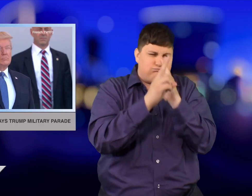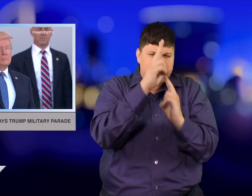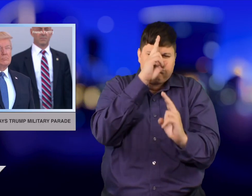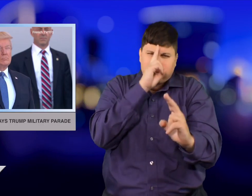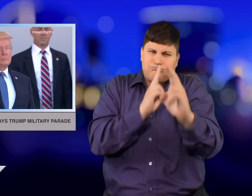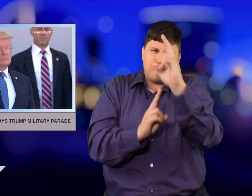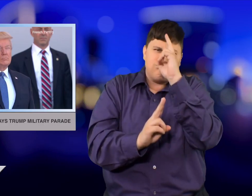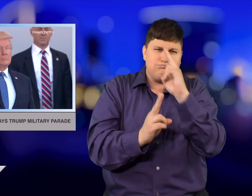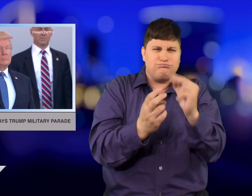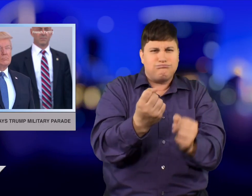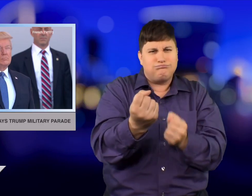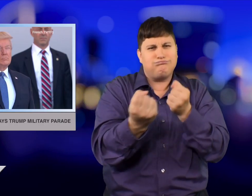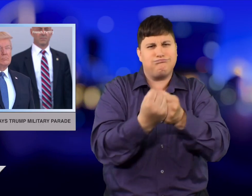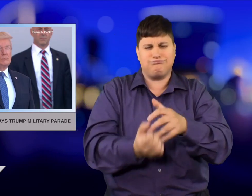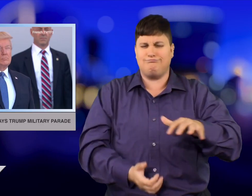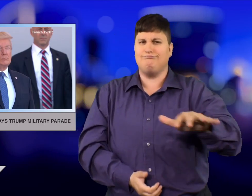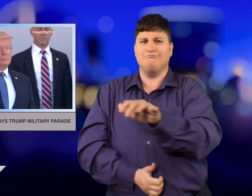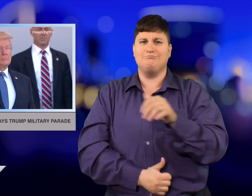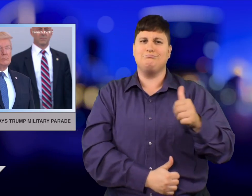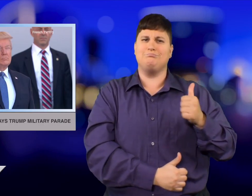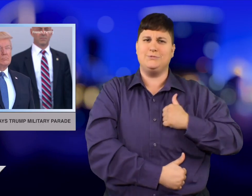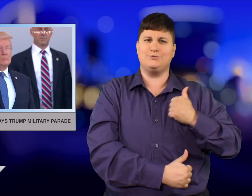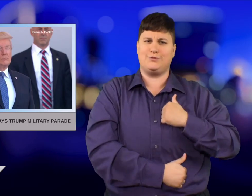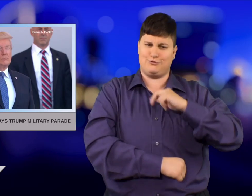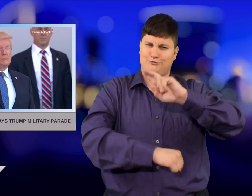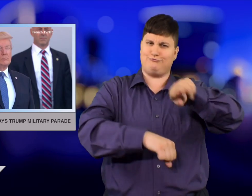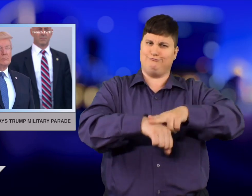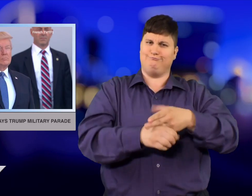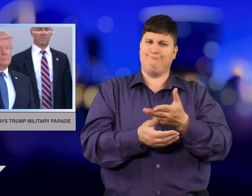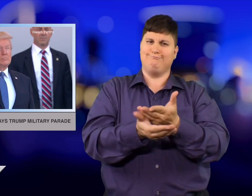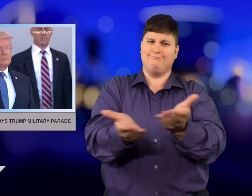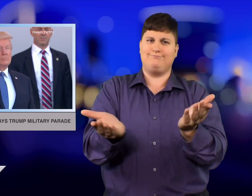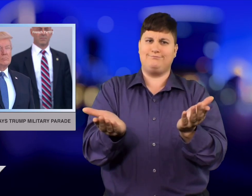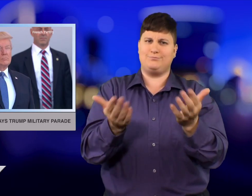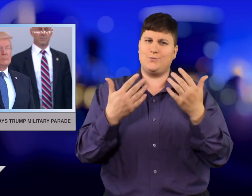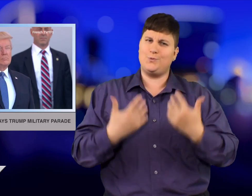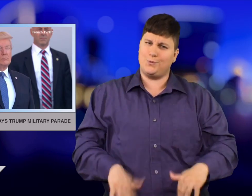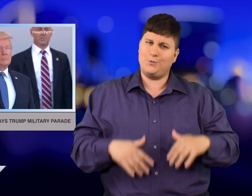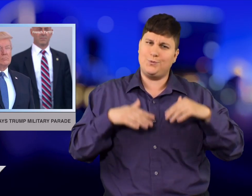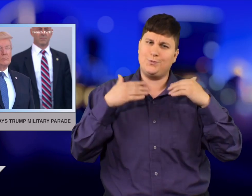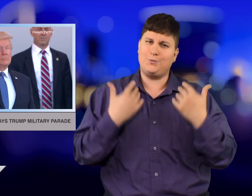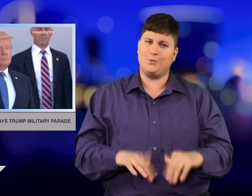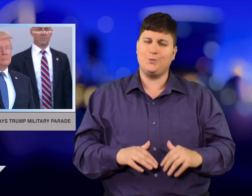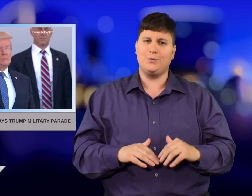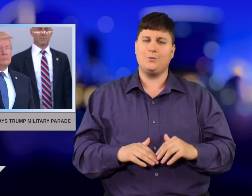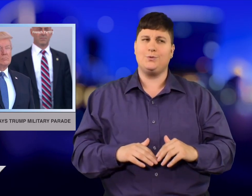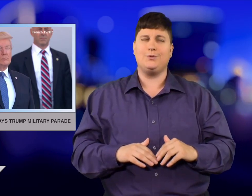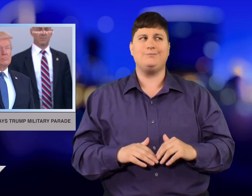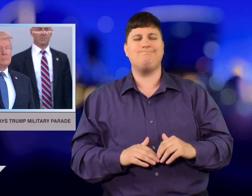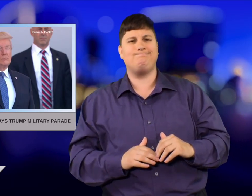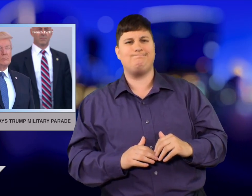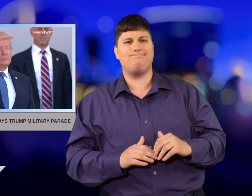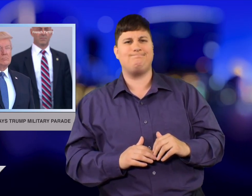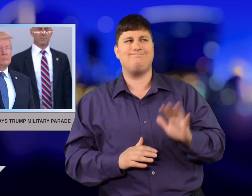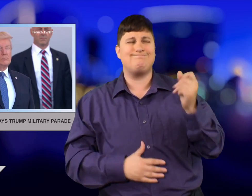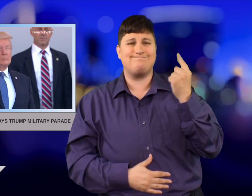show in a dramatic fashion our nation's support for our troops."